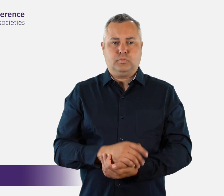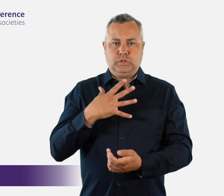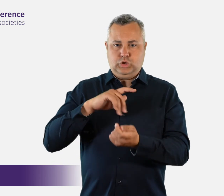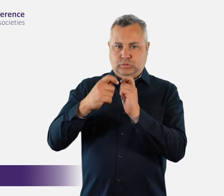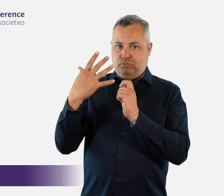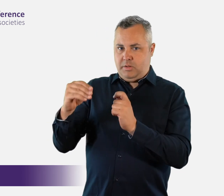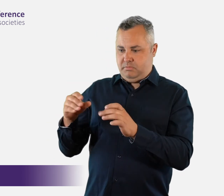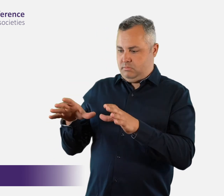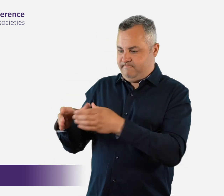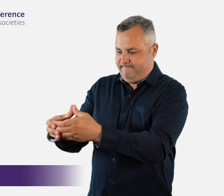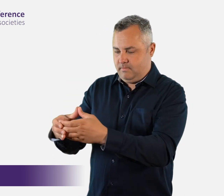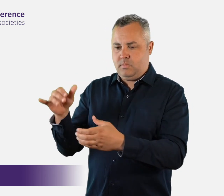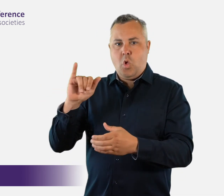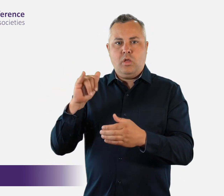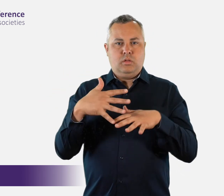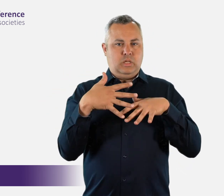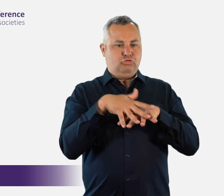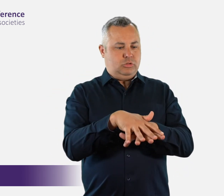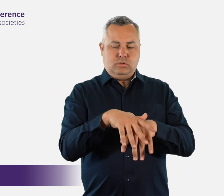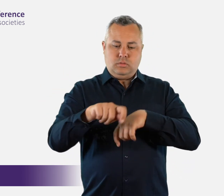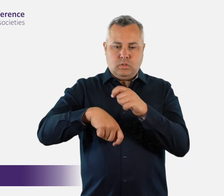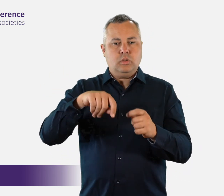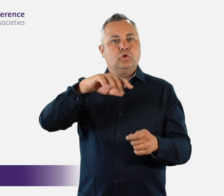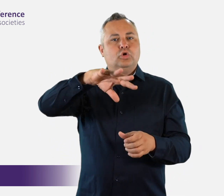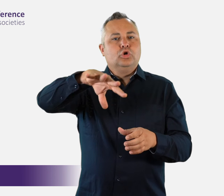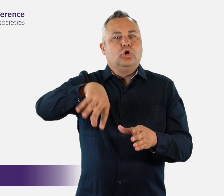What is essential to facilitate the transition from segregated or integrated settings -